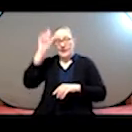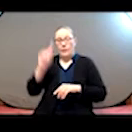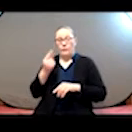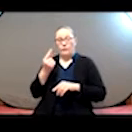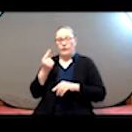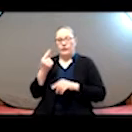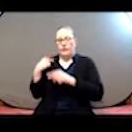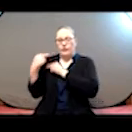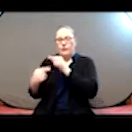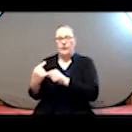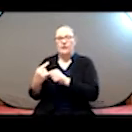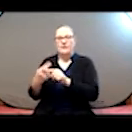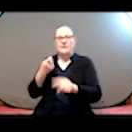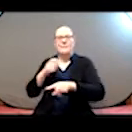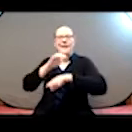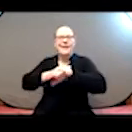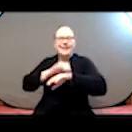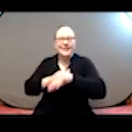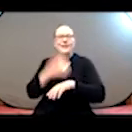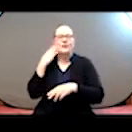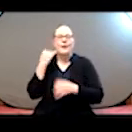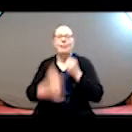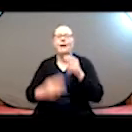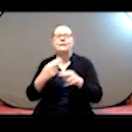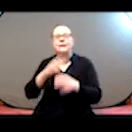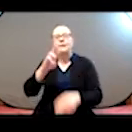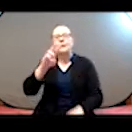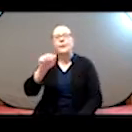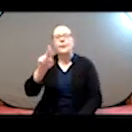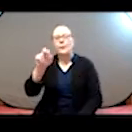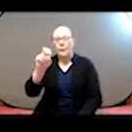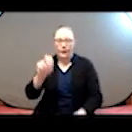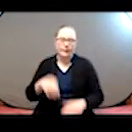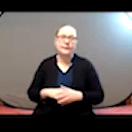actually, but my dad went through all kinds of challenges when he was just finished high school,